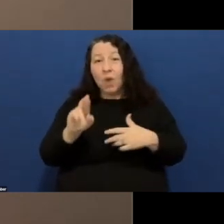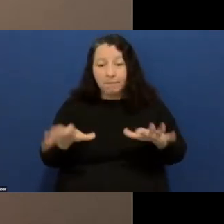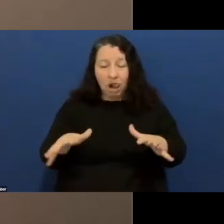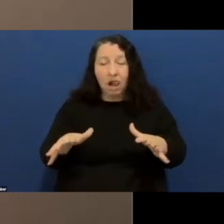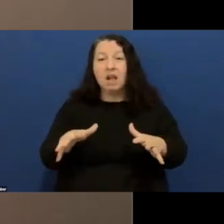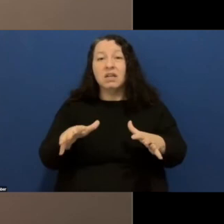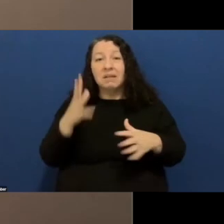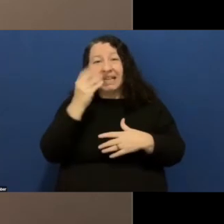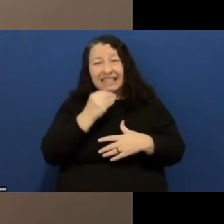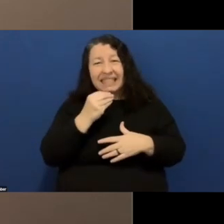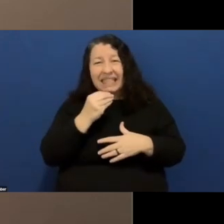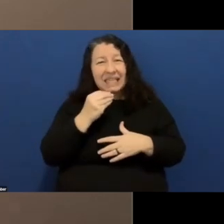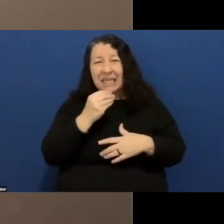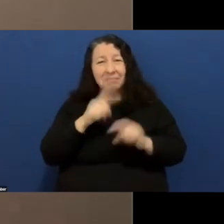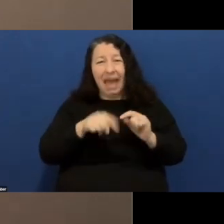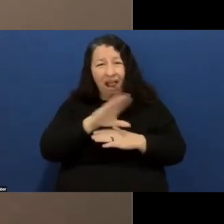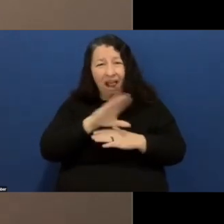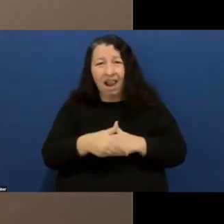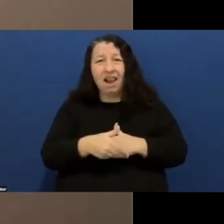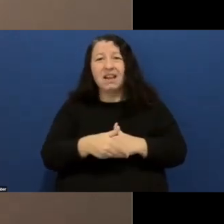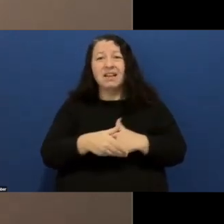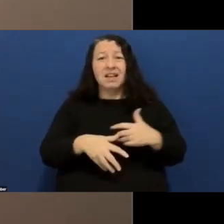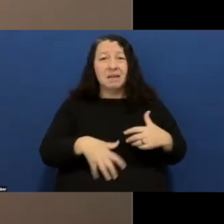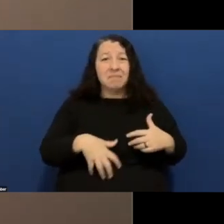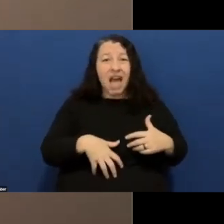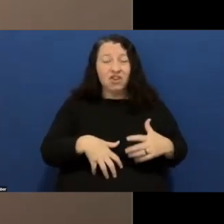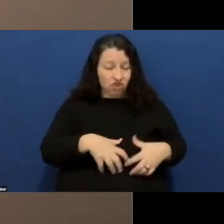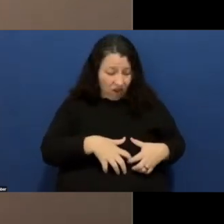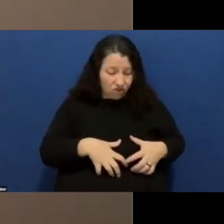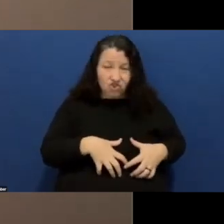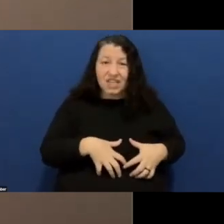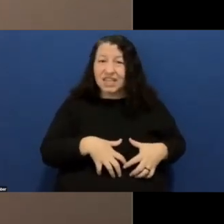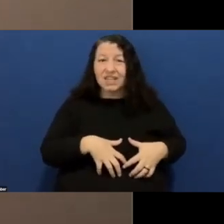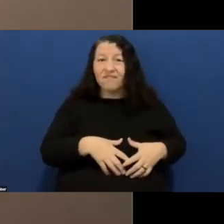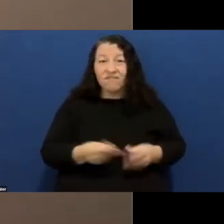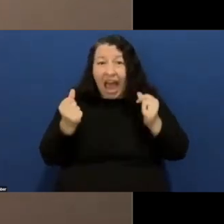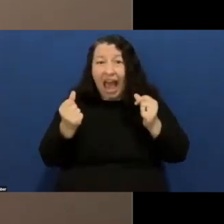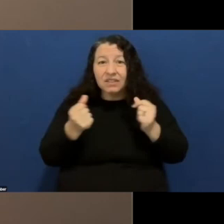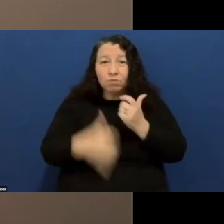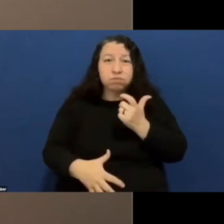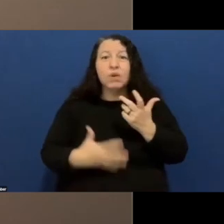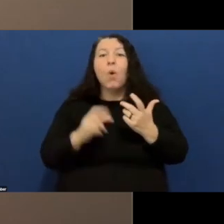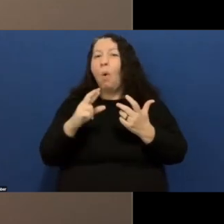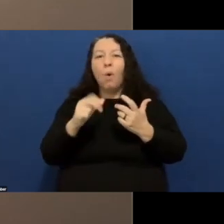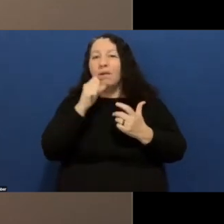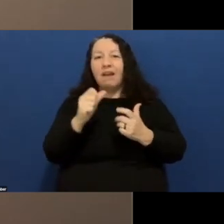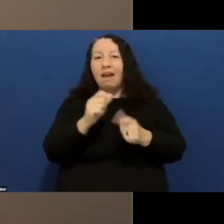is segmented. My digestion is either too fast or too slow. I have been in bed… with the